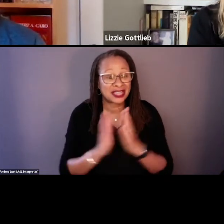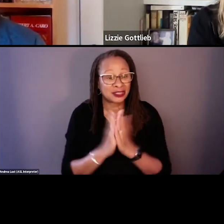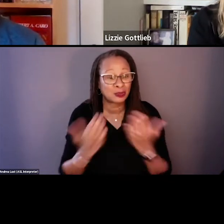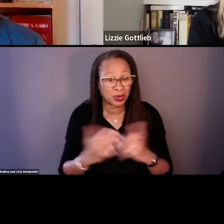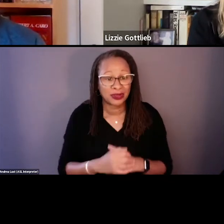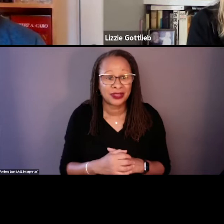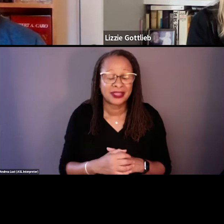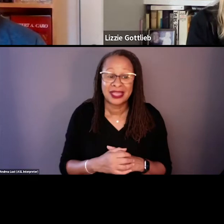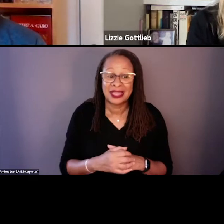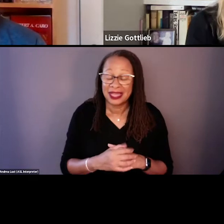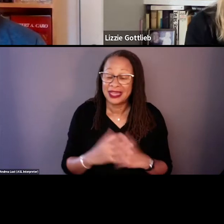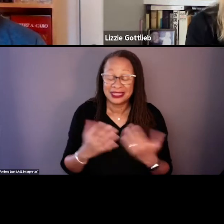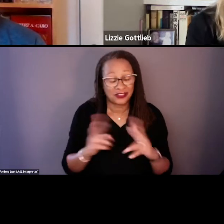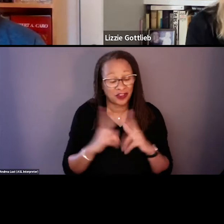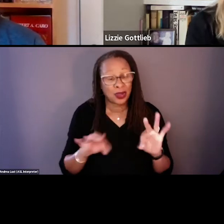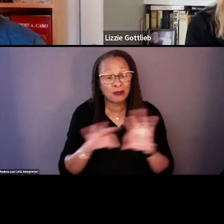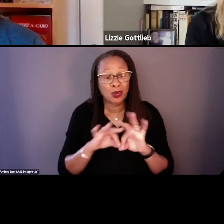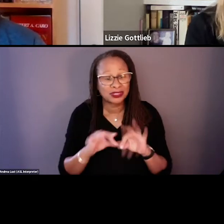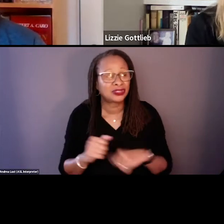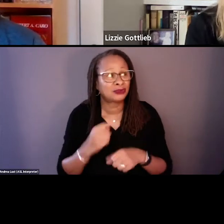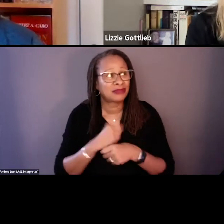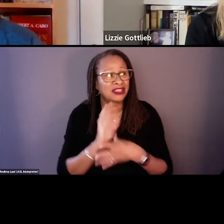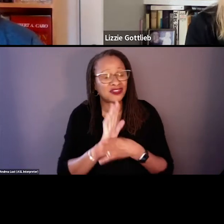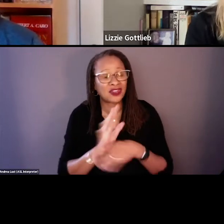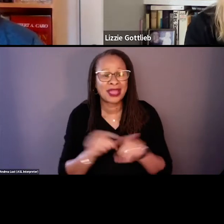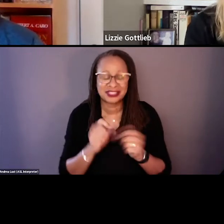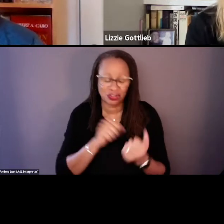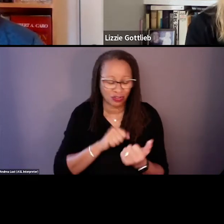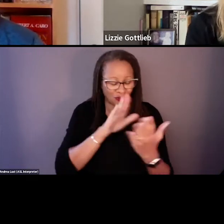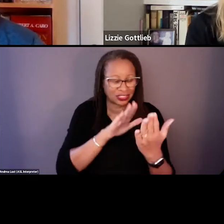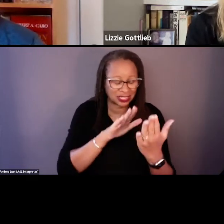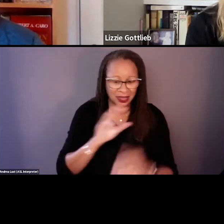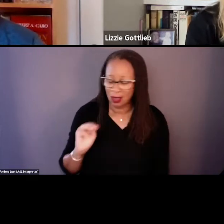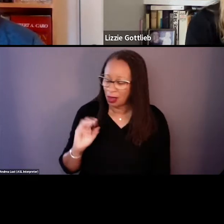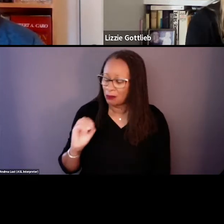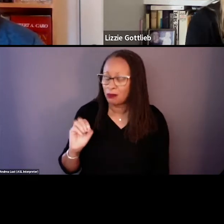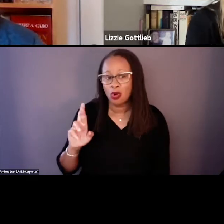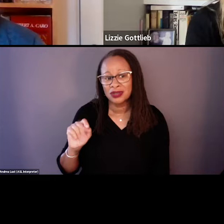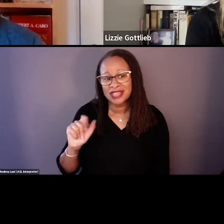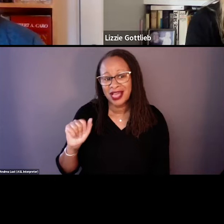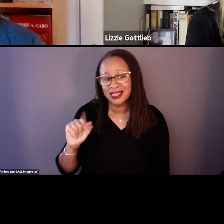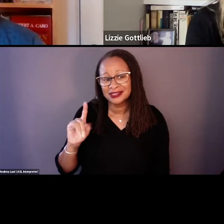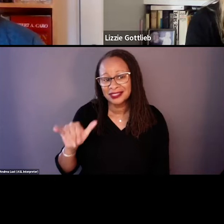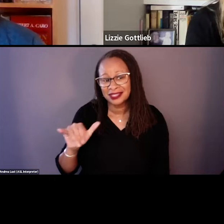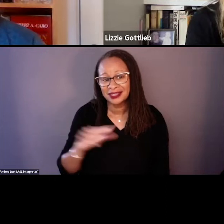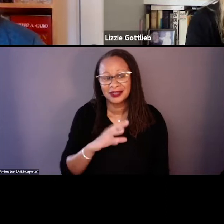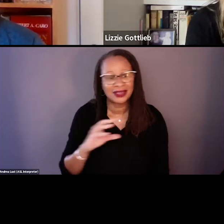as they are facing issues of mortality and legacy. So I wanted to be able to honor that